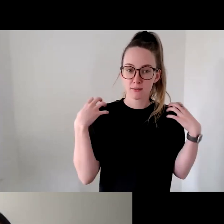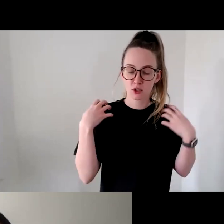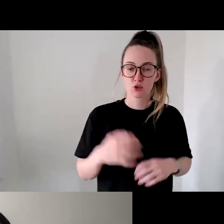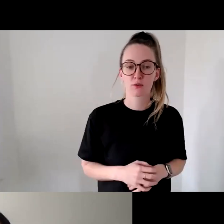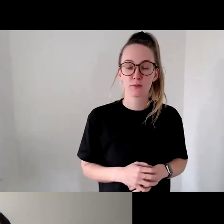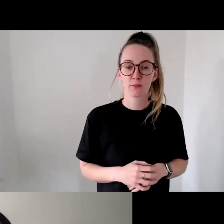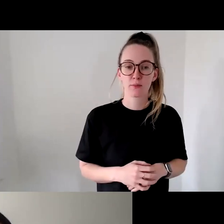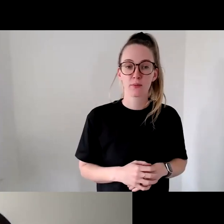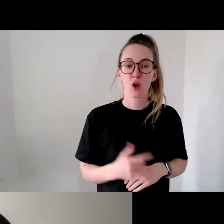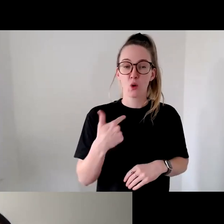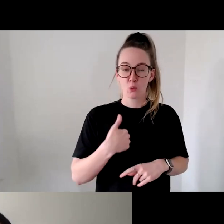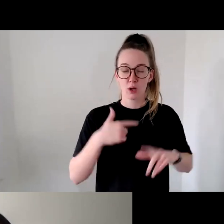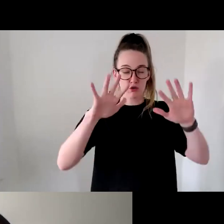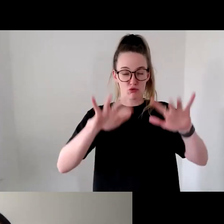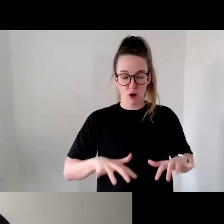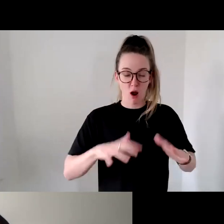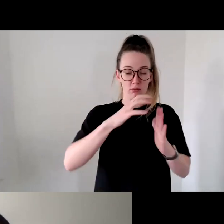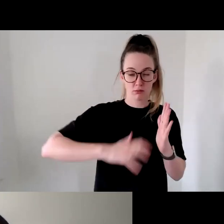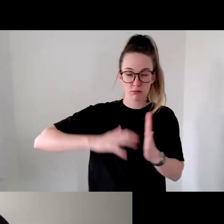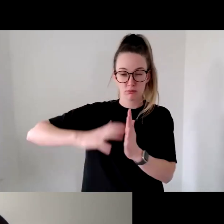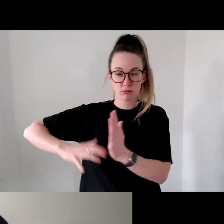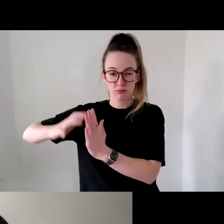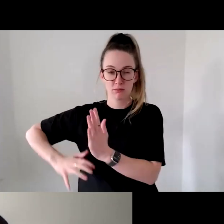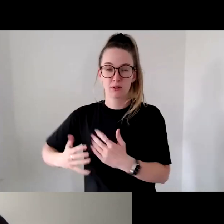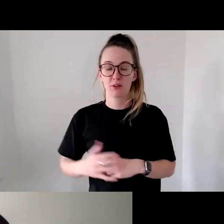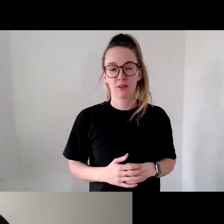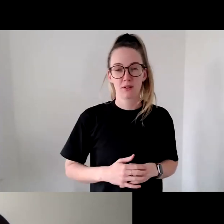but everyone knows exactly, if you are a small business, you know you are a small